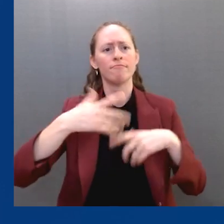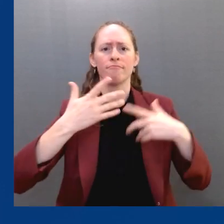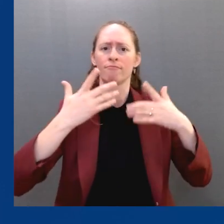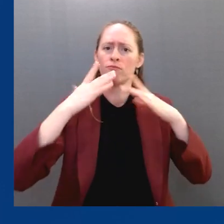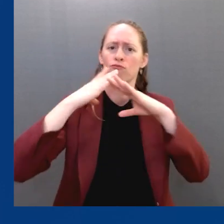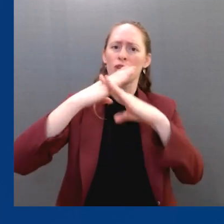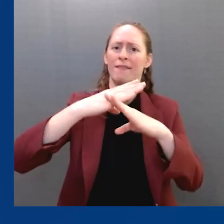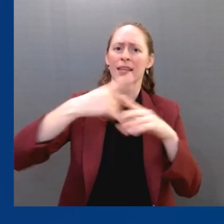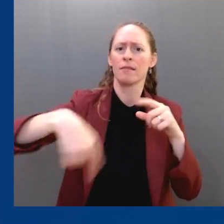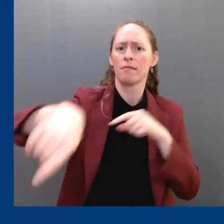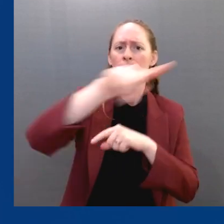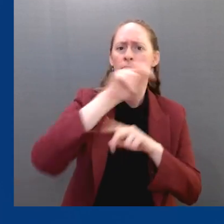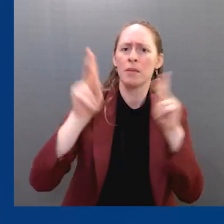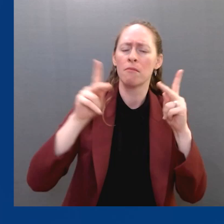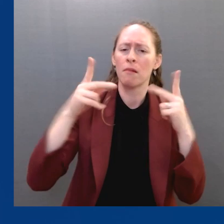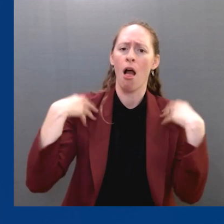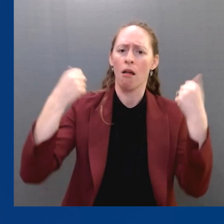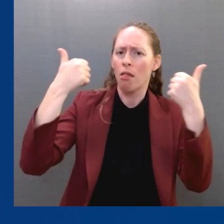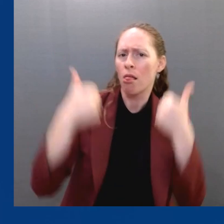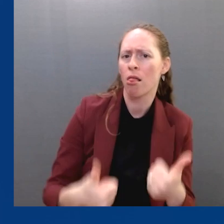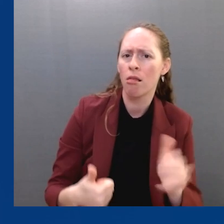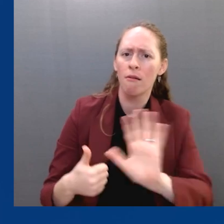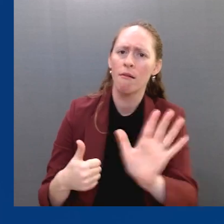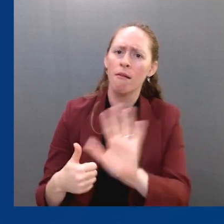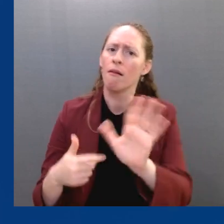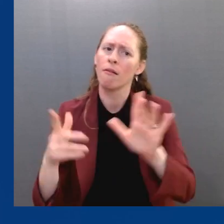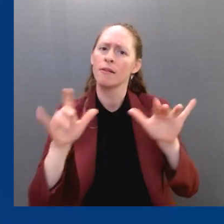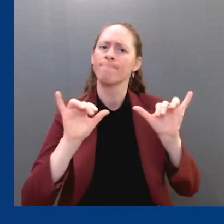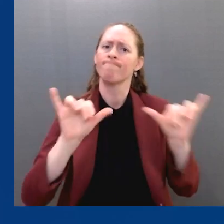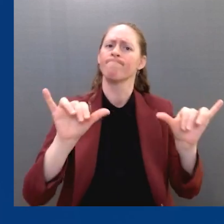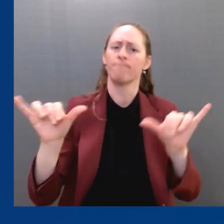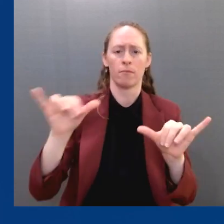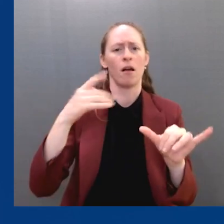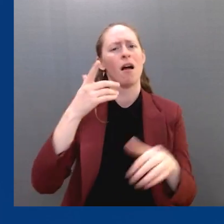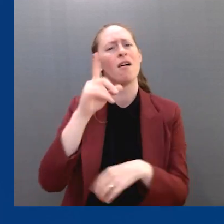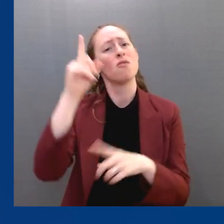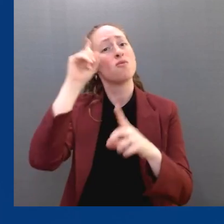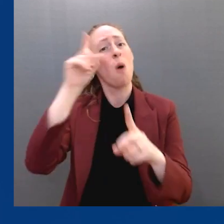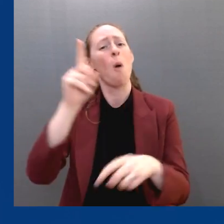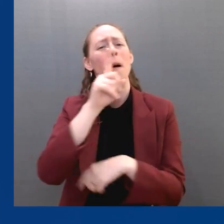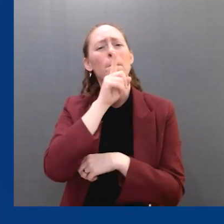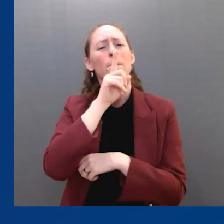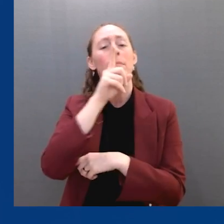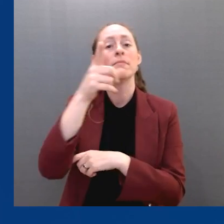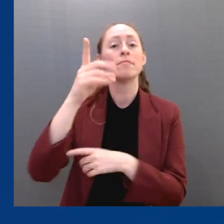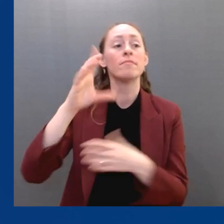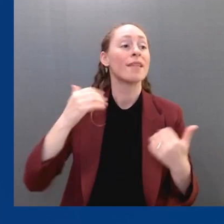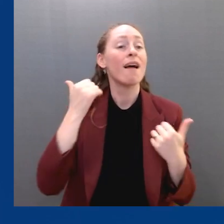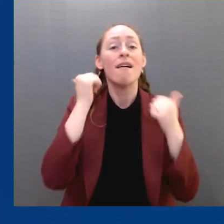and we can minimize the disruptions caused by COVID-19. And even in the face of BA-5,